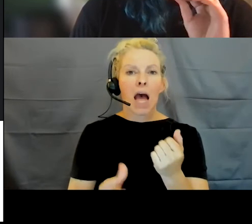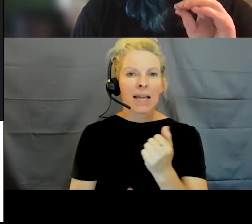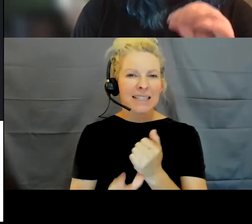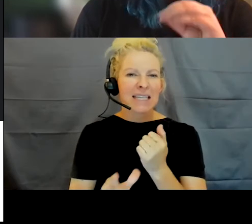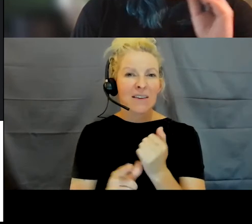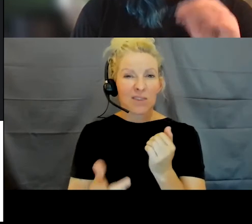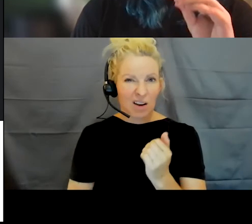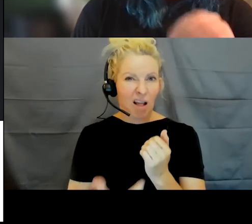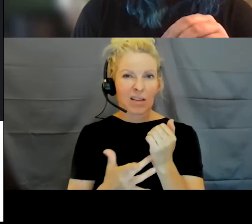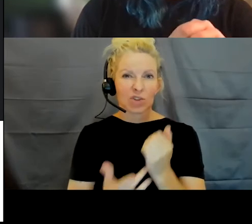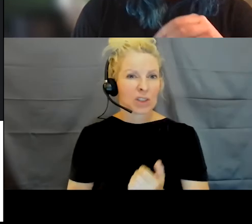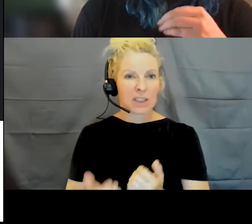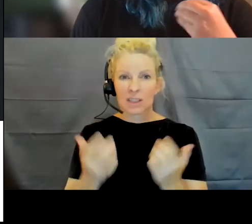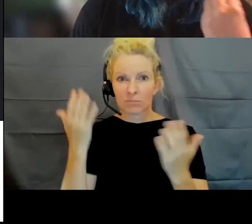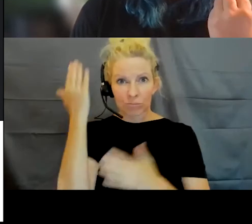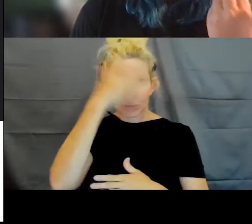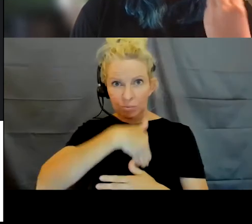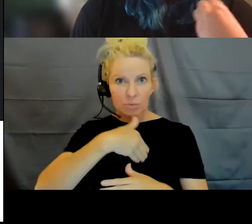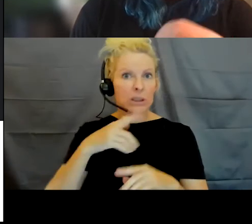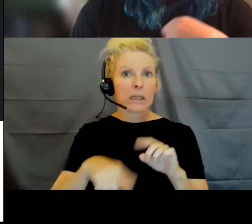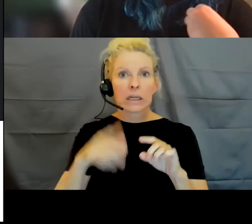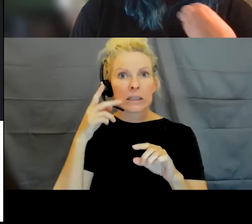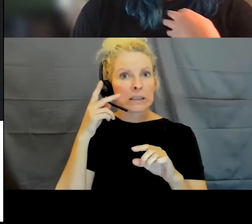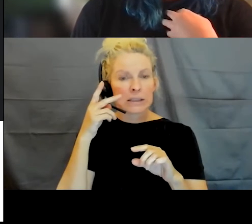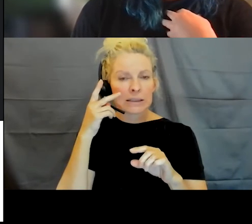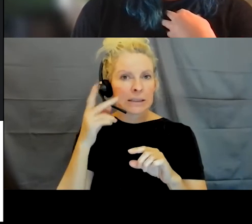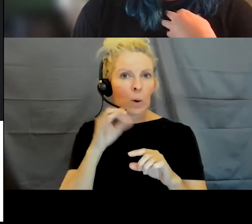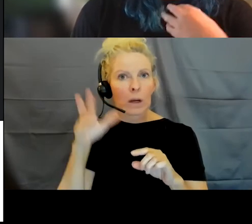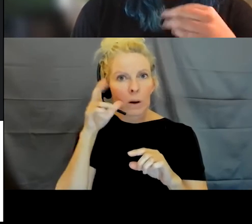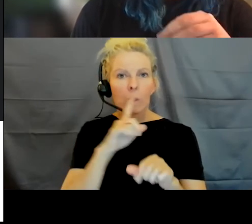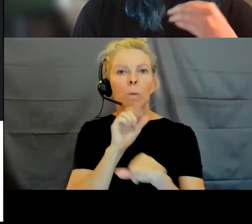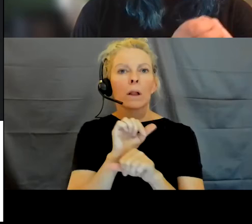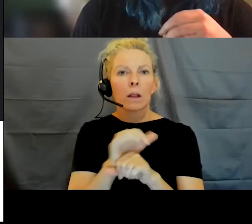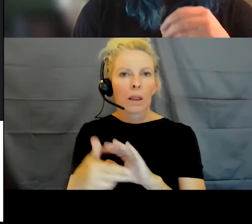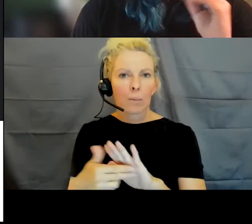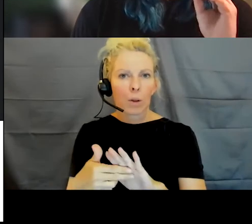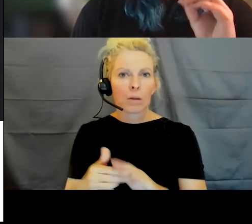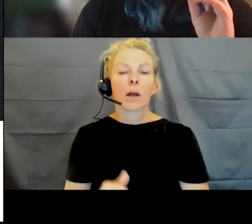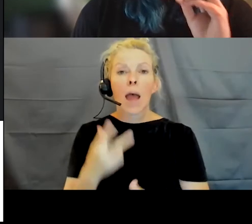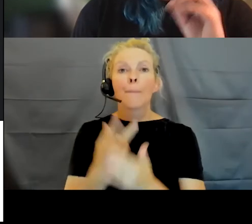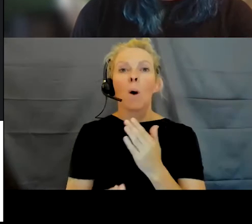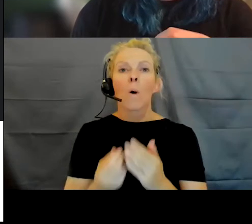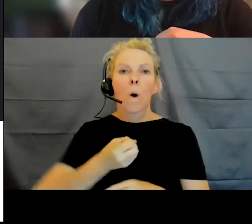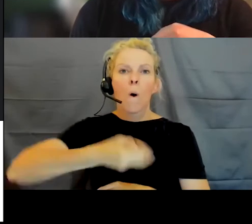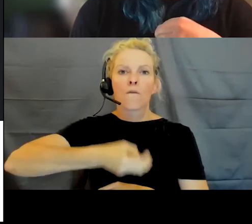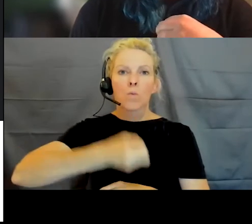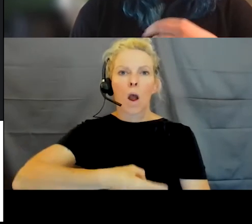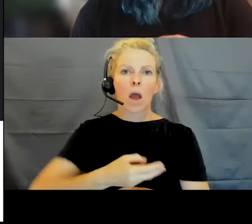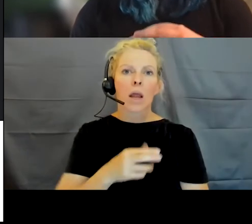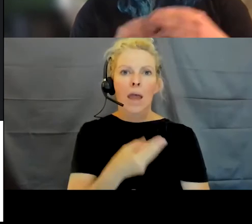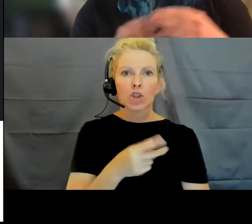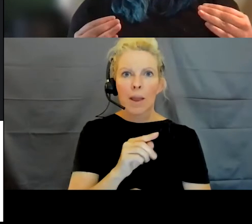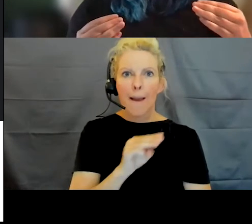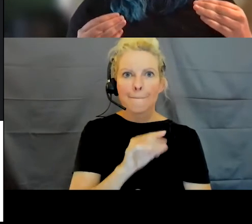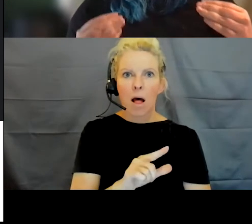both are overriding the HTML contents of that button that would be submit. HTML content is